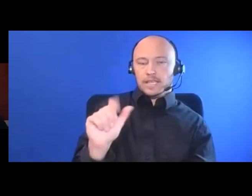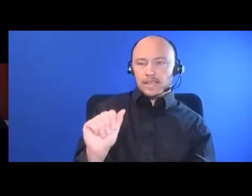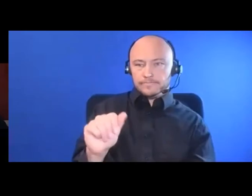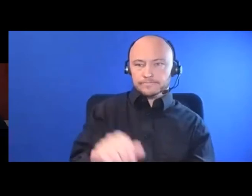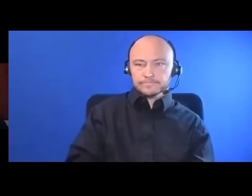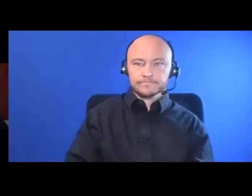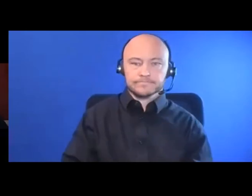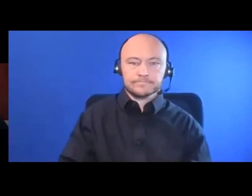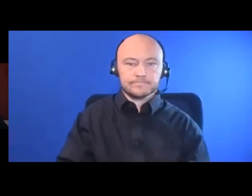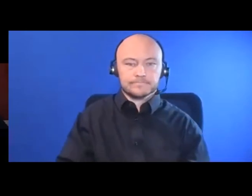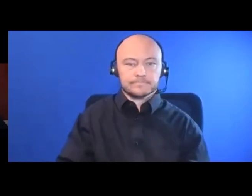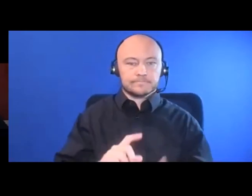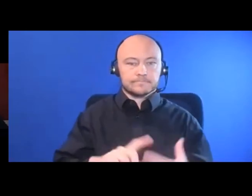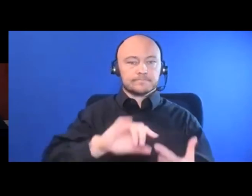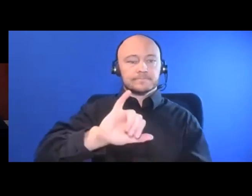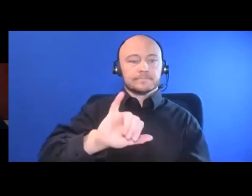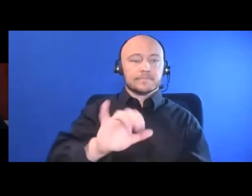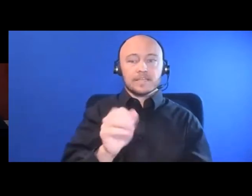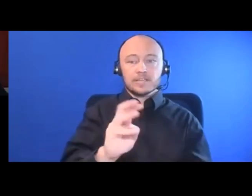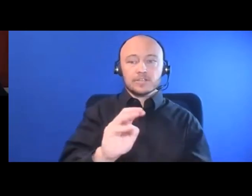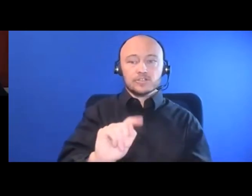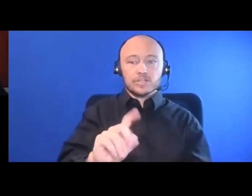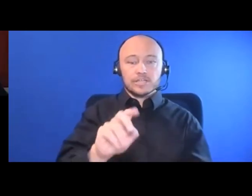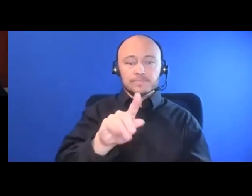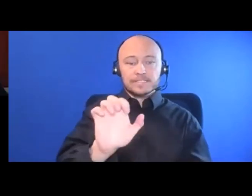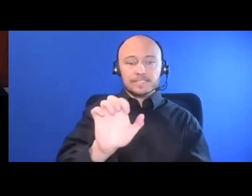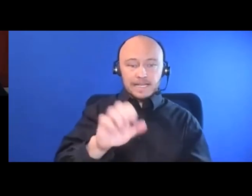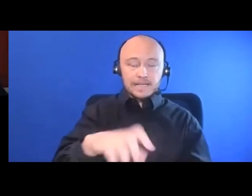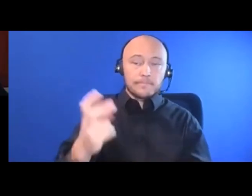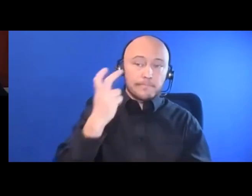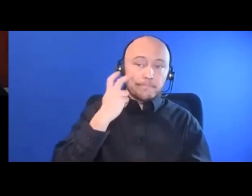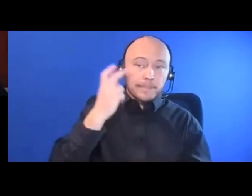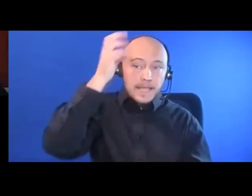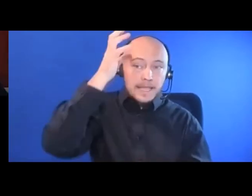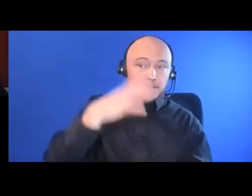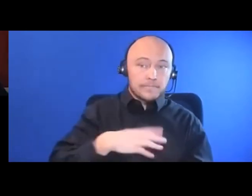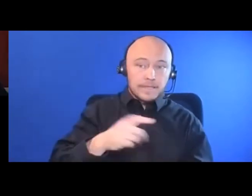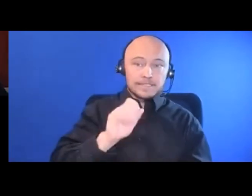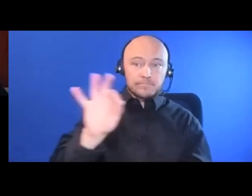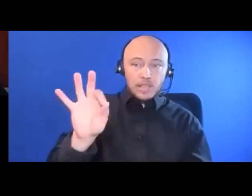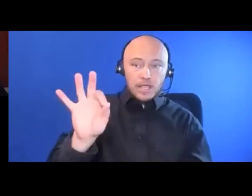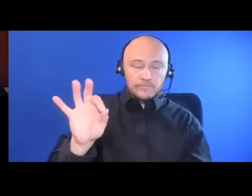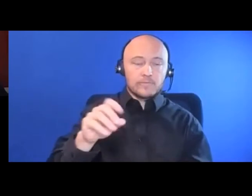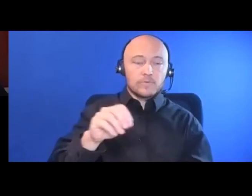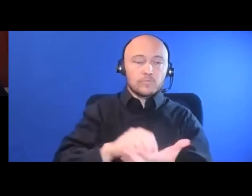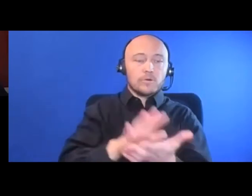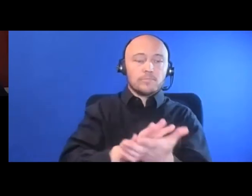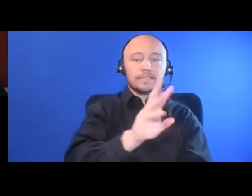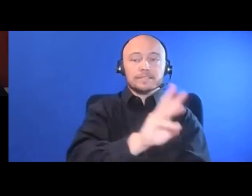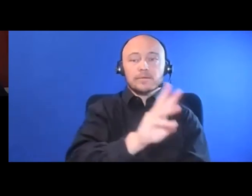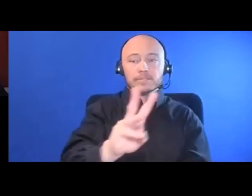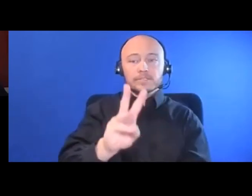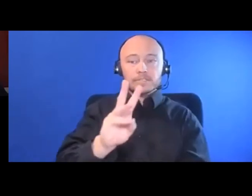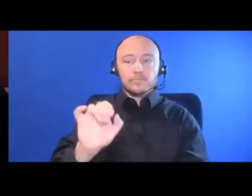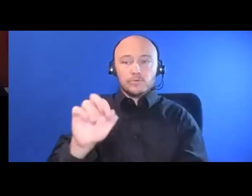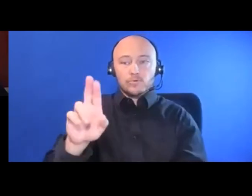James Tate Hill's memoir "Blind Man's Bluff" will be published by WW Norton in 2021.